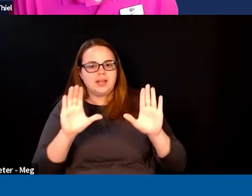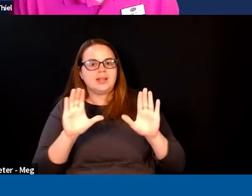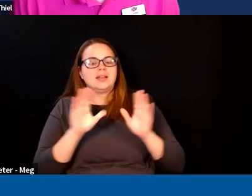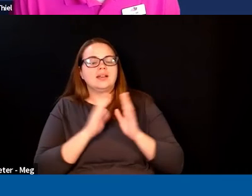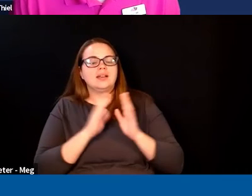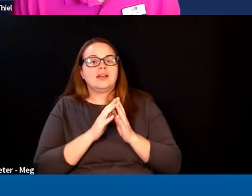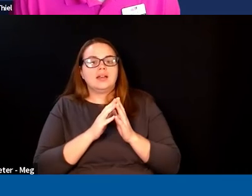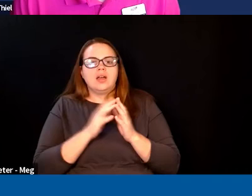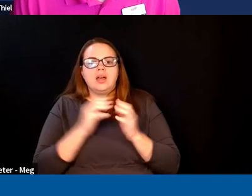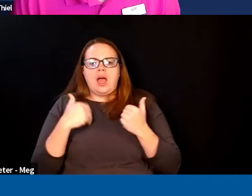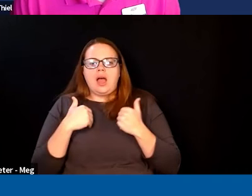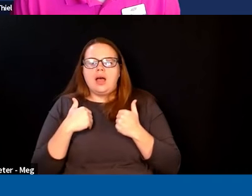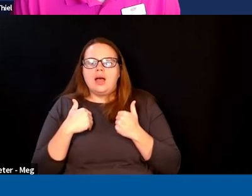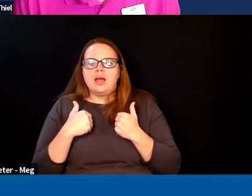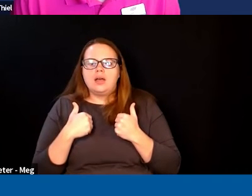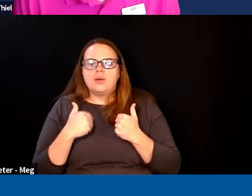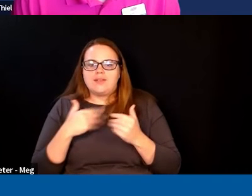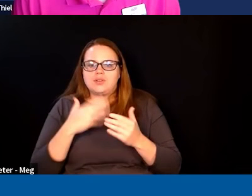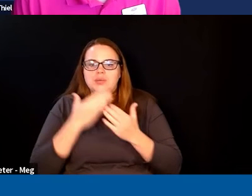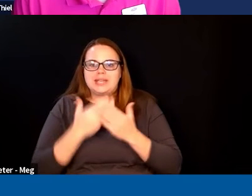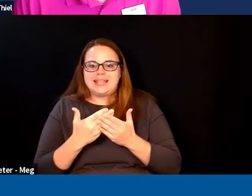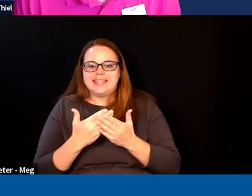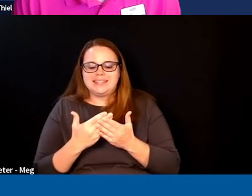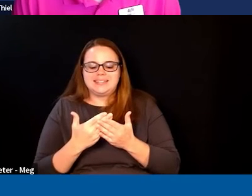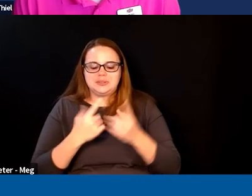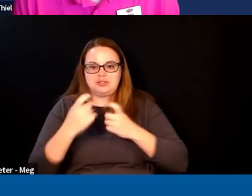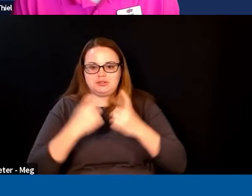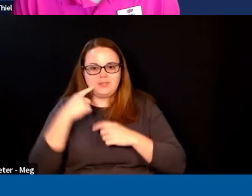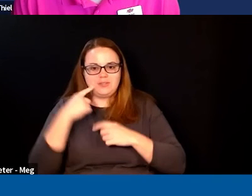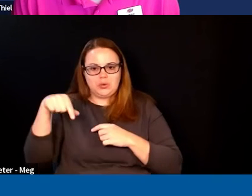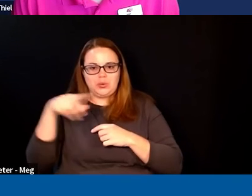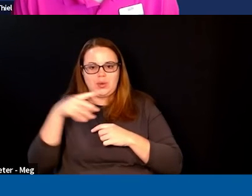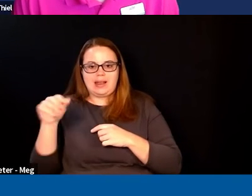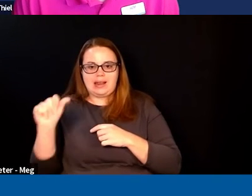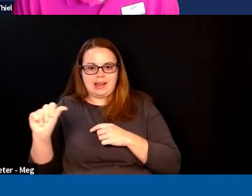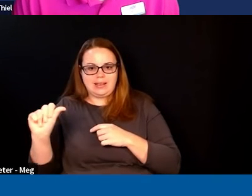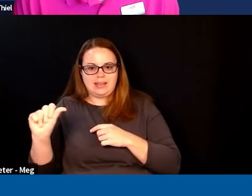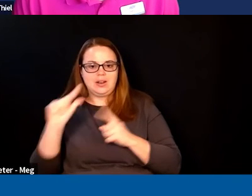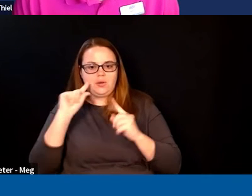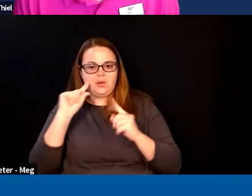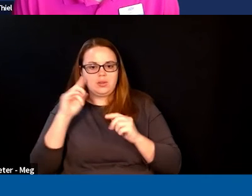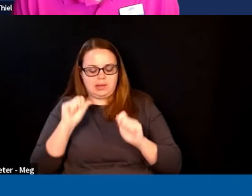We've got some really good questions in the Q&A and hopefully we'll be able to get through all of them.